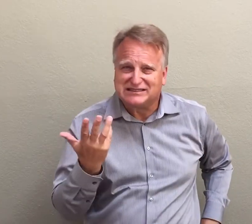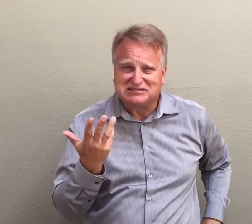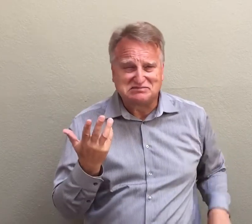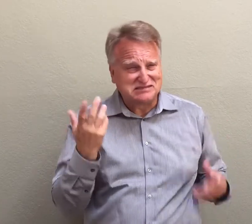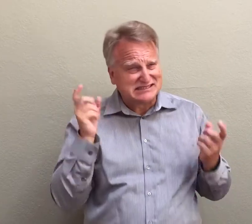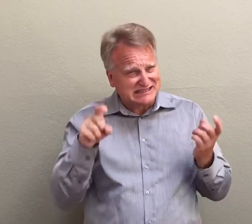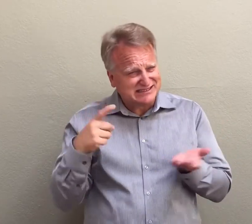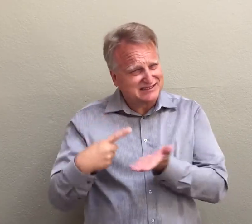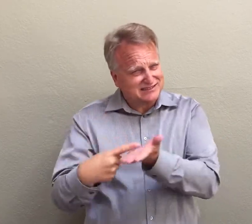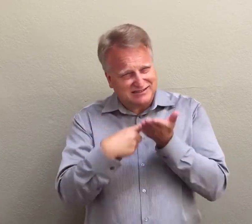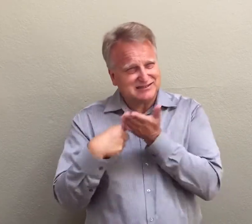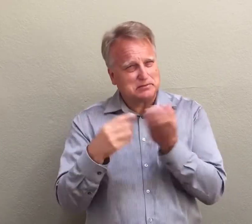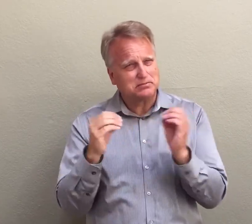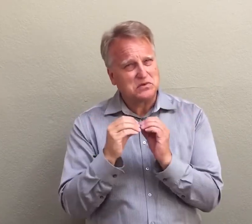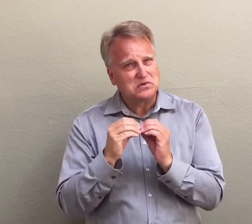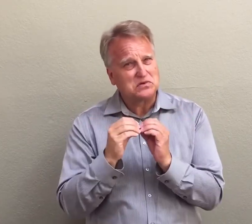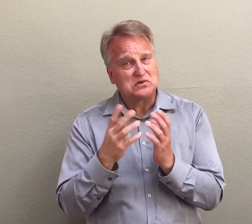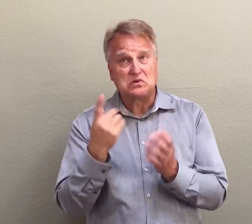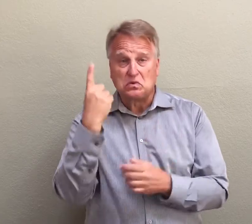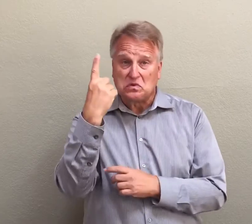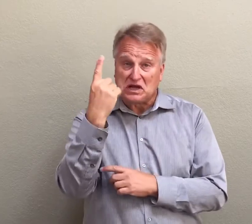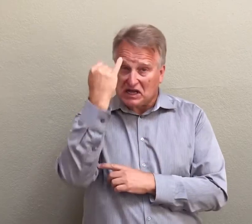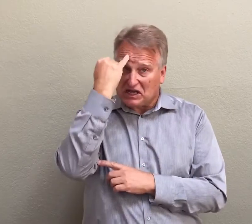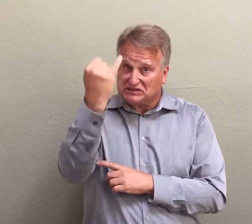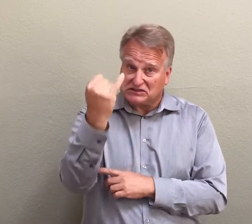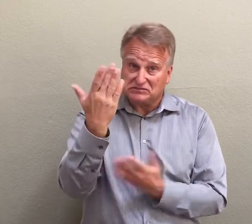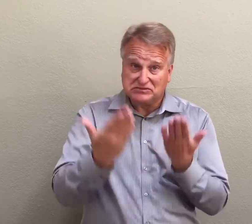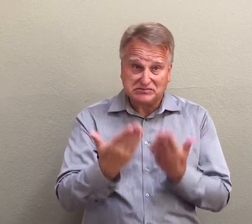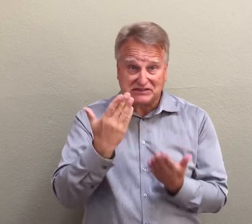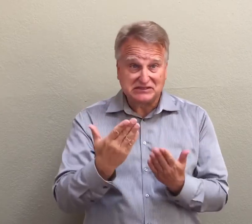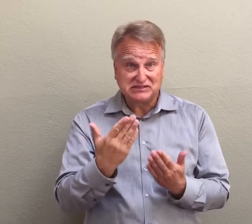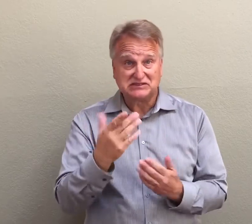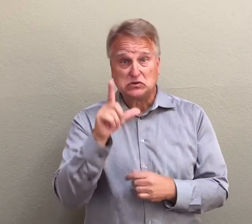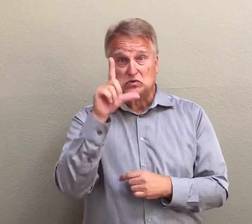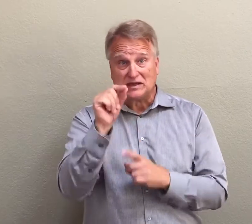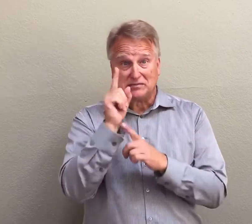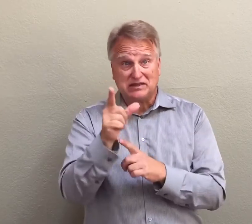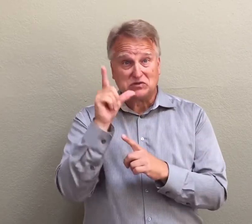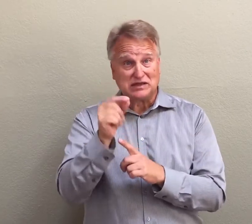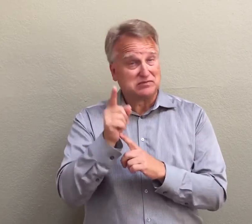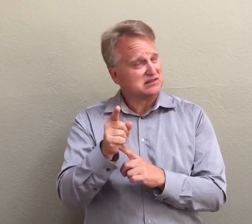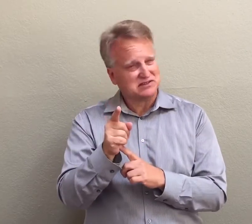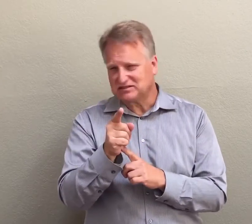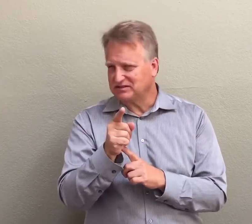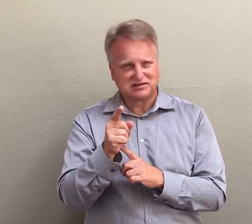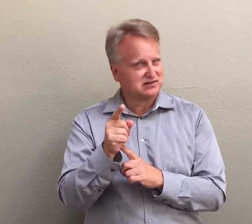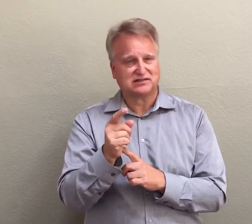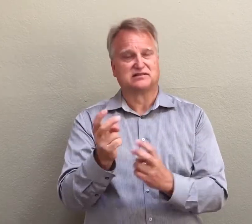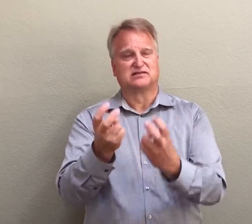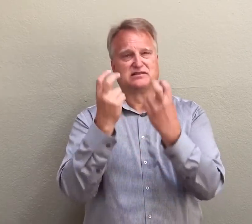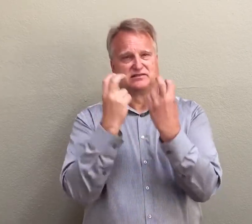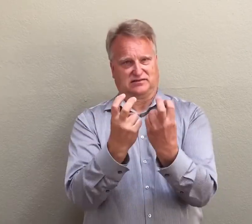We need to discuss this further. One idea is to maybe replace the 20-minute switch with a system